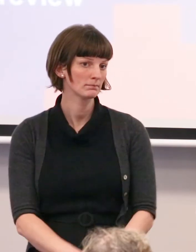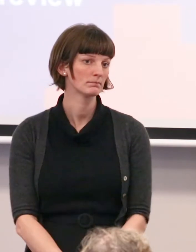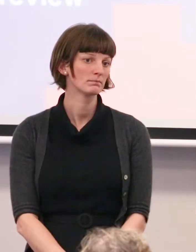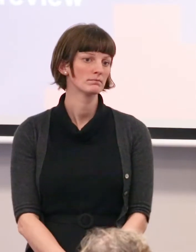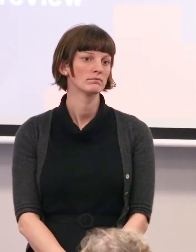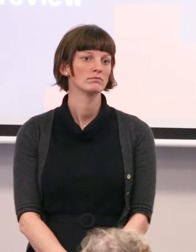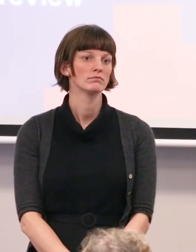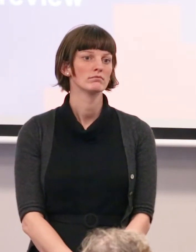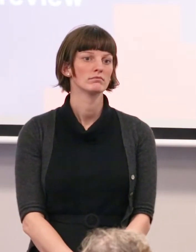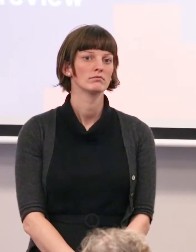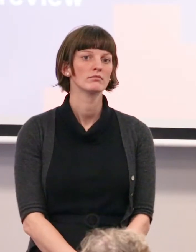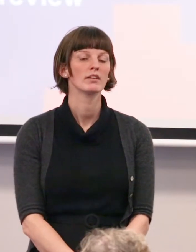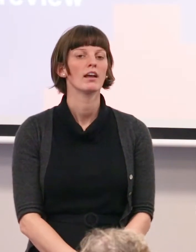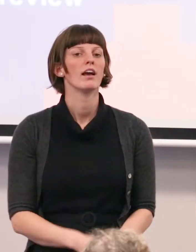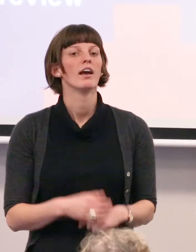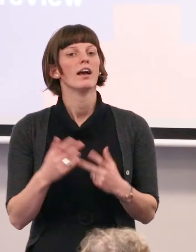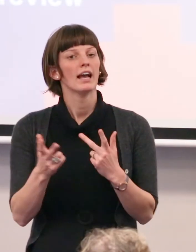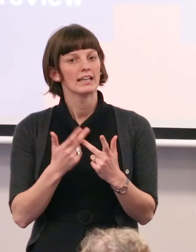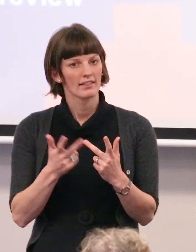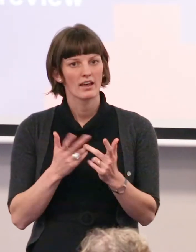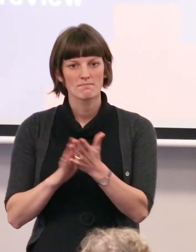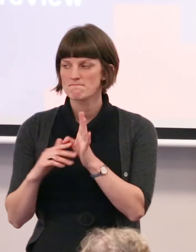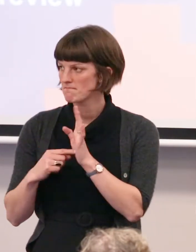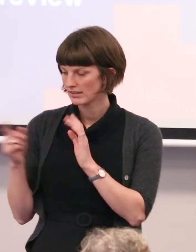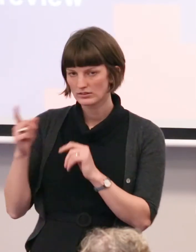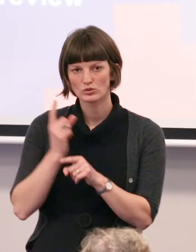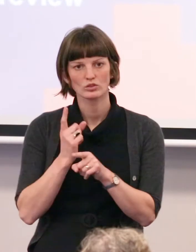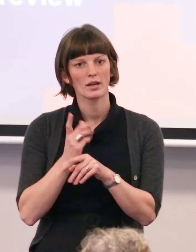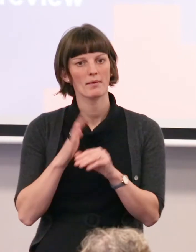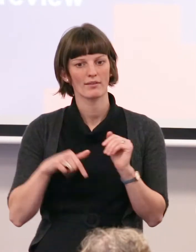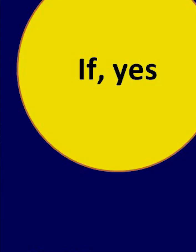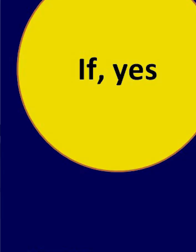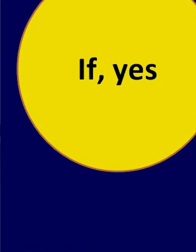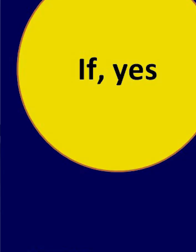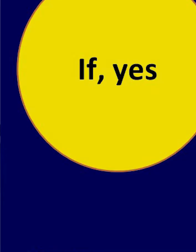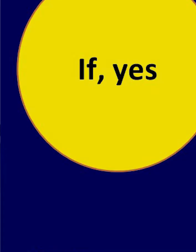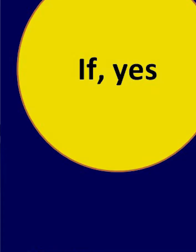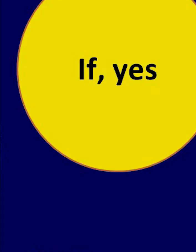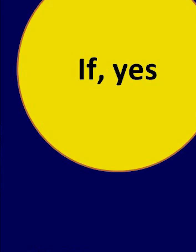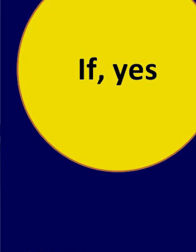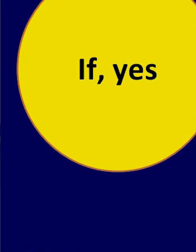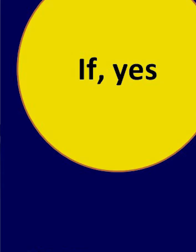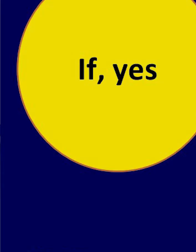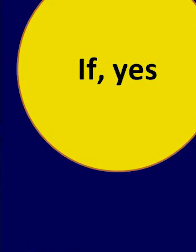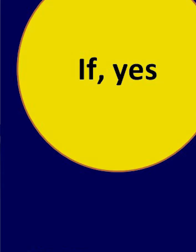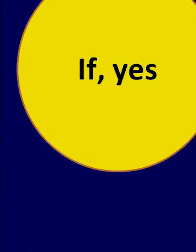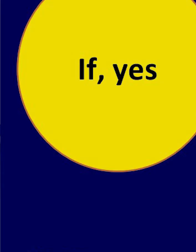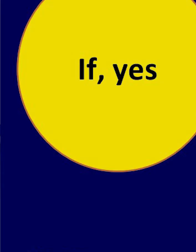guess the other thing that Matt really alluded to around this sort of dynamic nature of this work is that there needs to be a process for regular review of